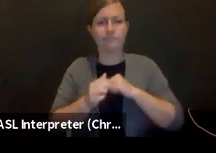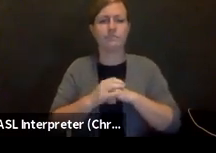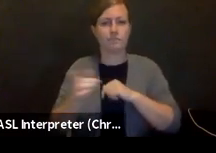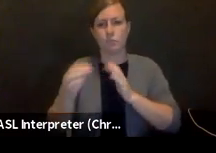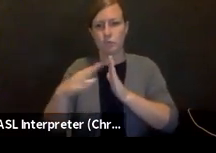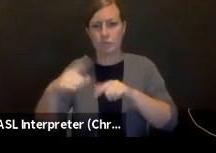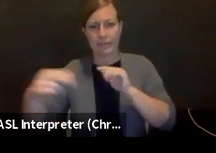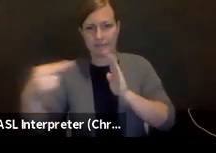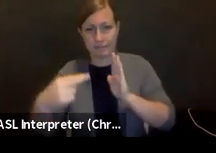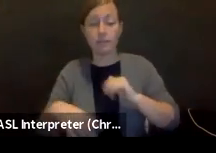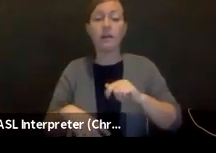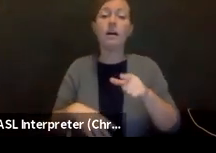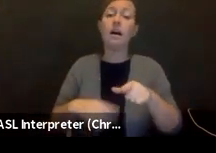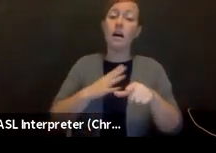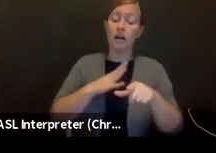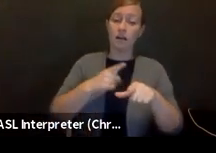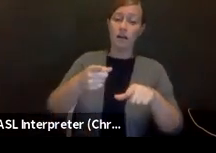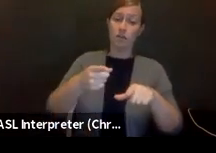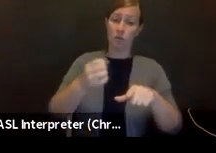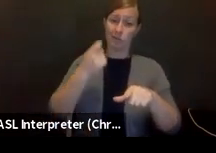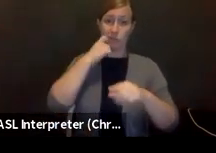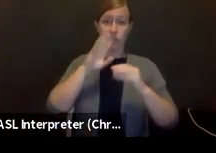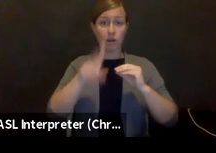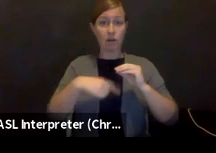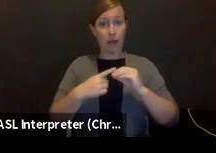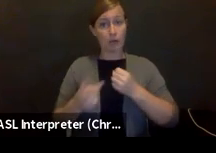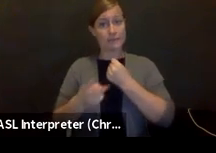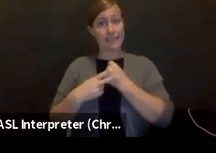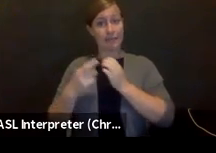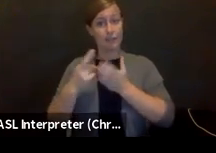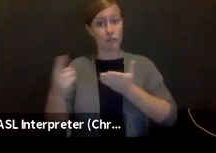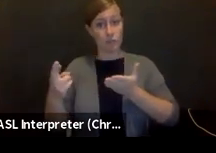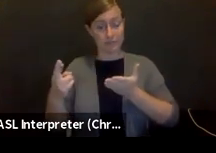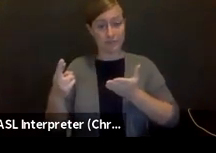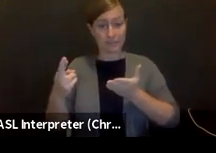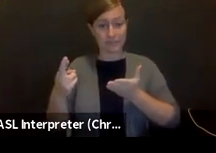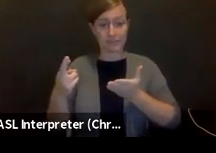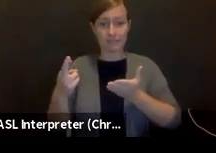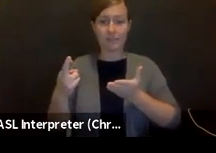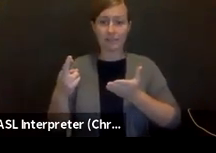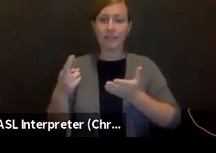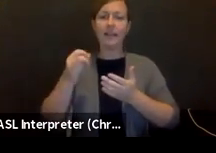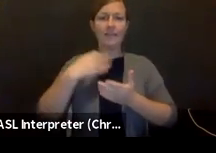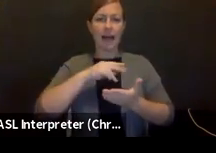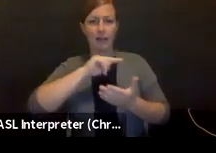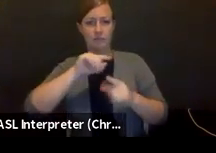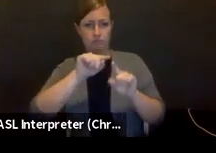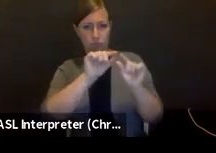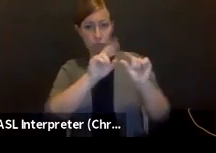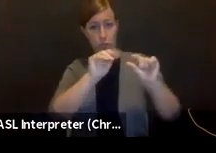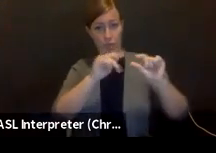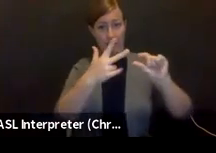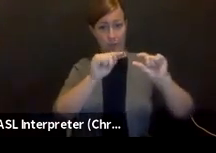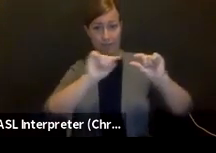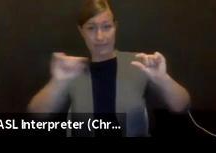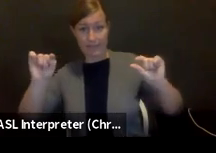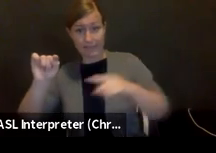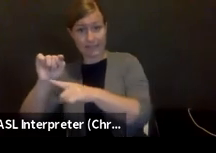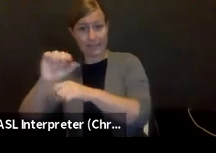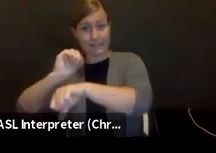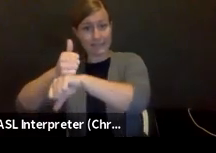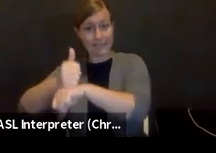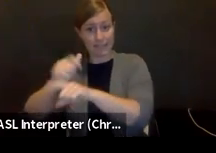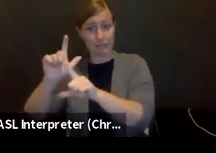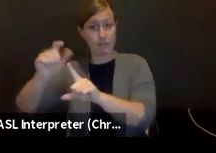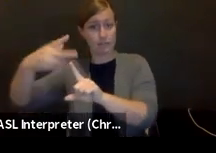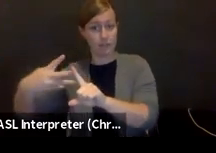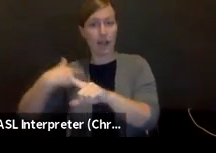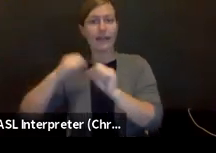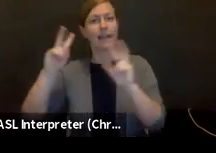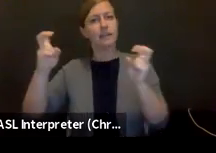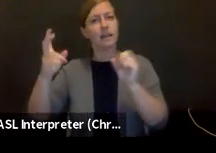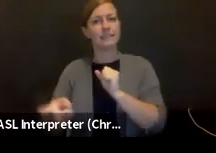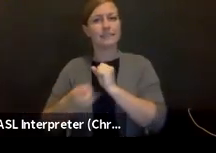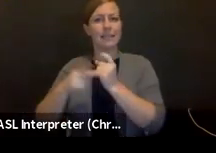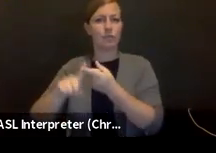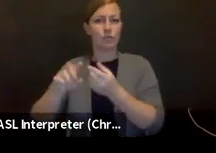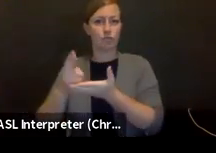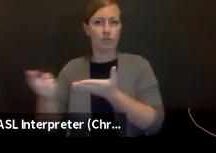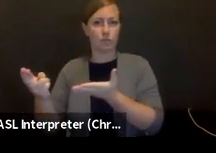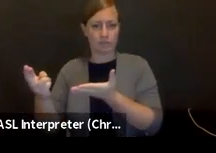ESD 189 - Amy Colburn: So we were just talking about saving resources. So if I go over across unit three and go to the Settings tab I can save this option to save two resources. So I'm going to click on this guy.